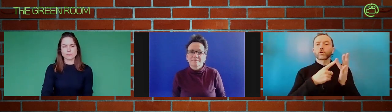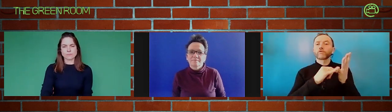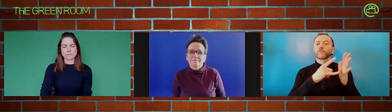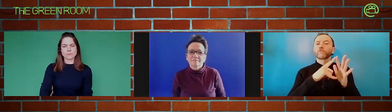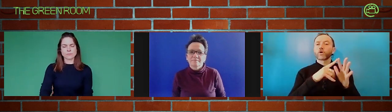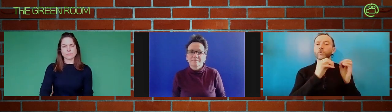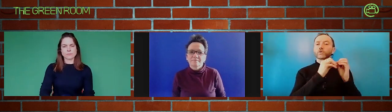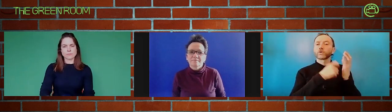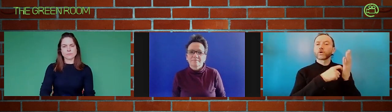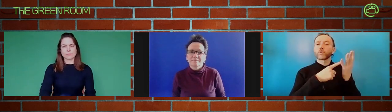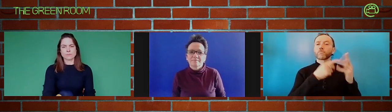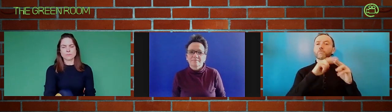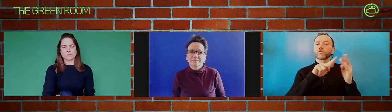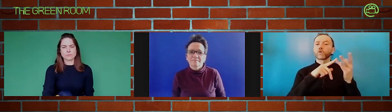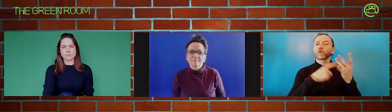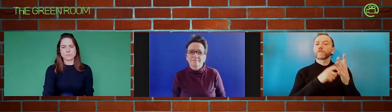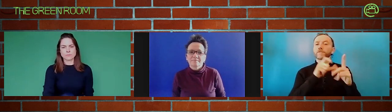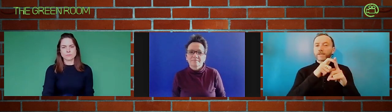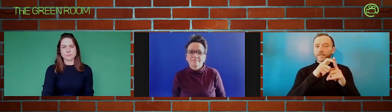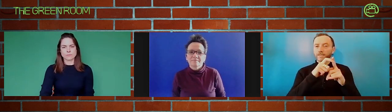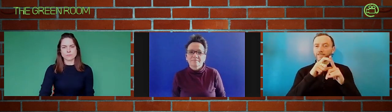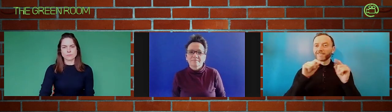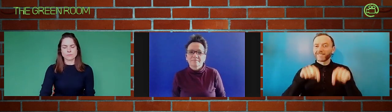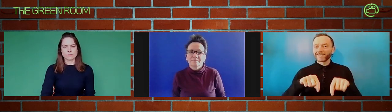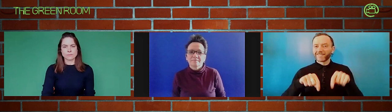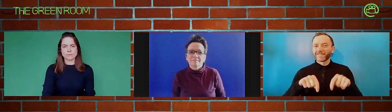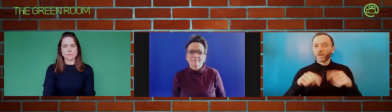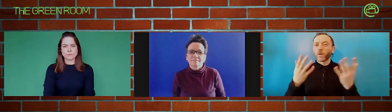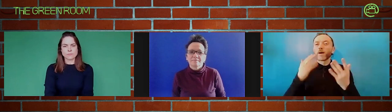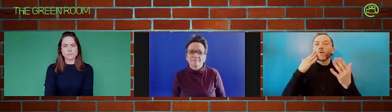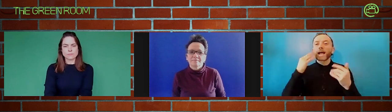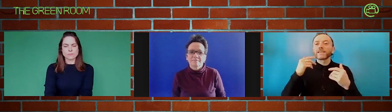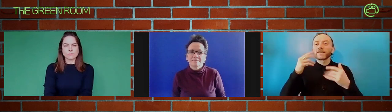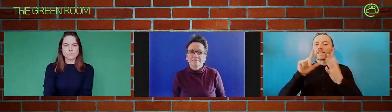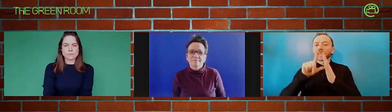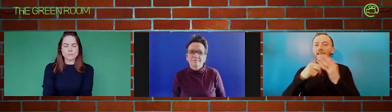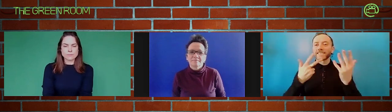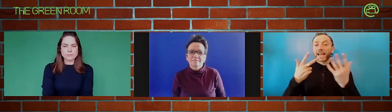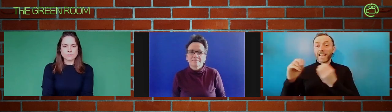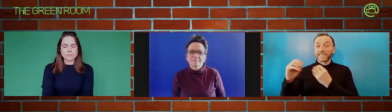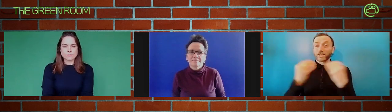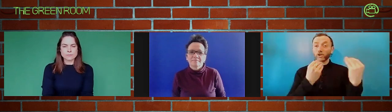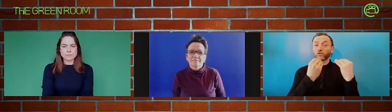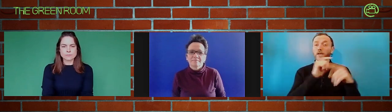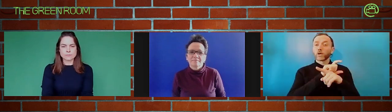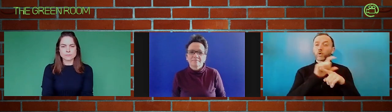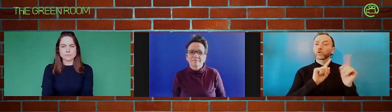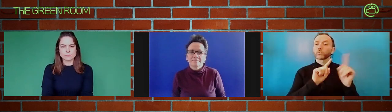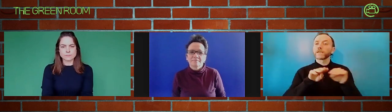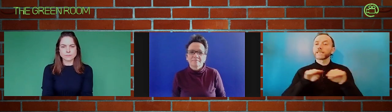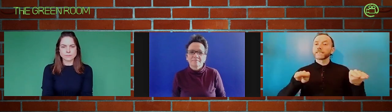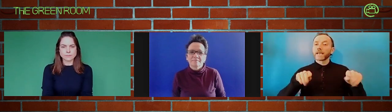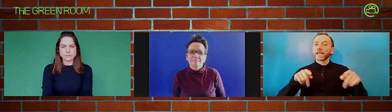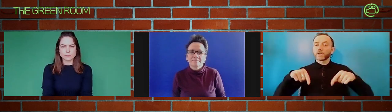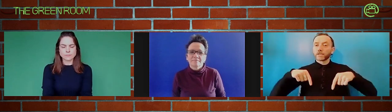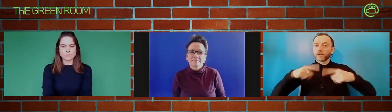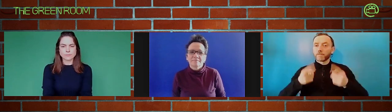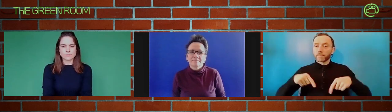and I left as a - trained as a stage manager. I worked at the Theatre Royal Stratford East.